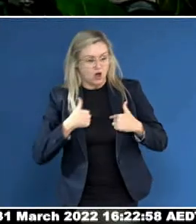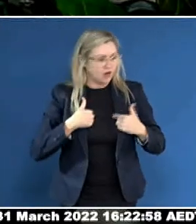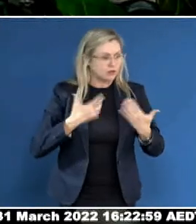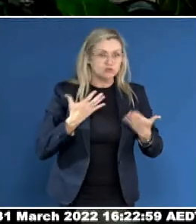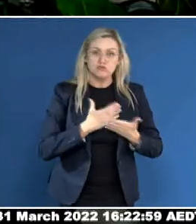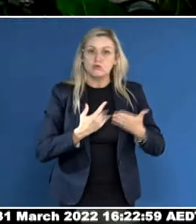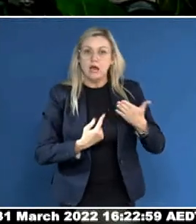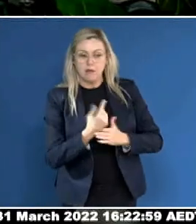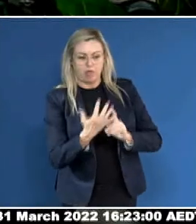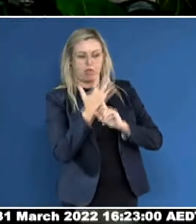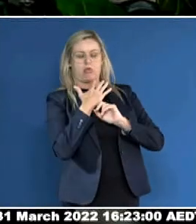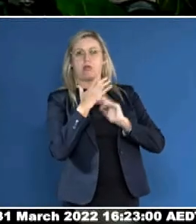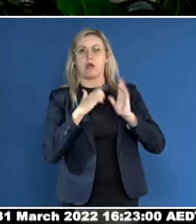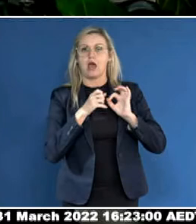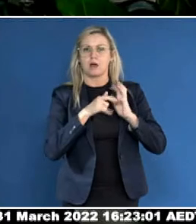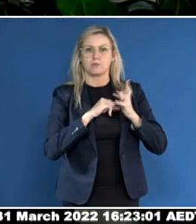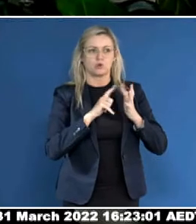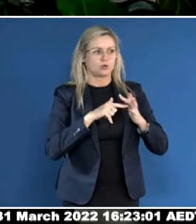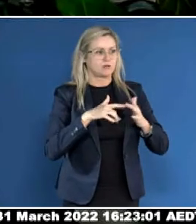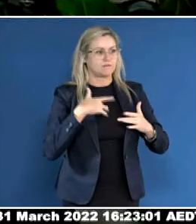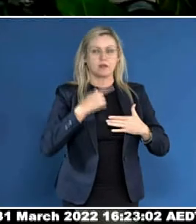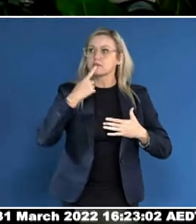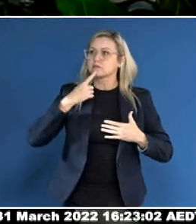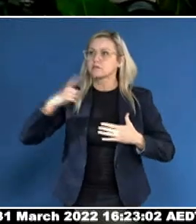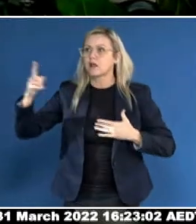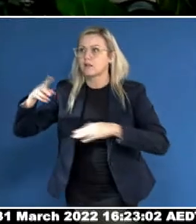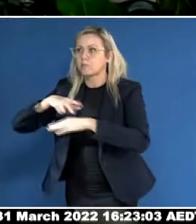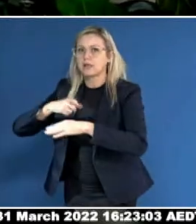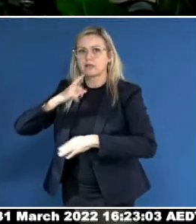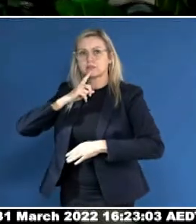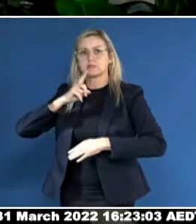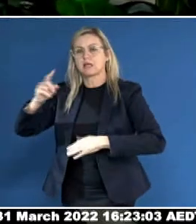So having that ability to connect with people that understand you and are like you